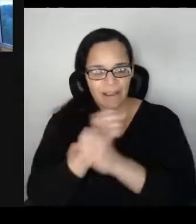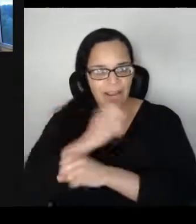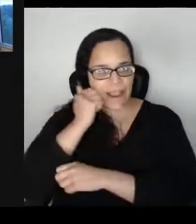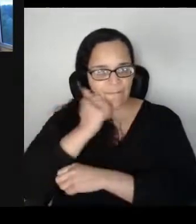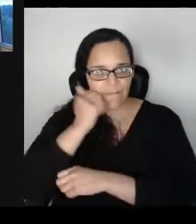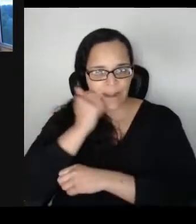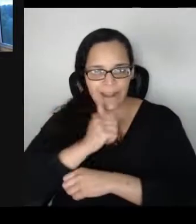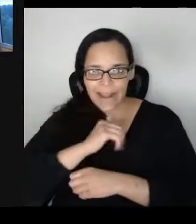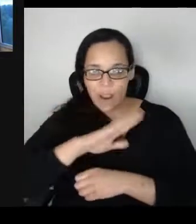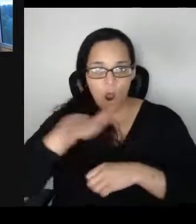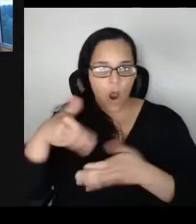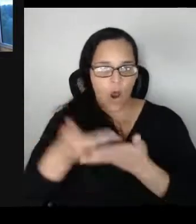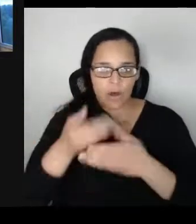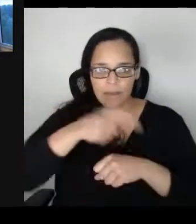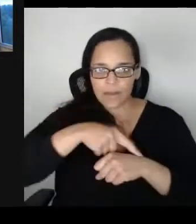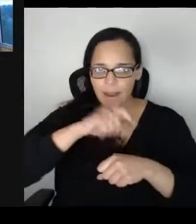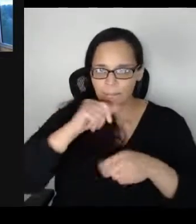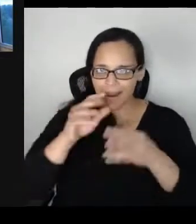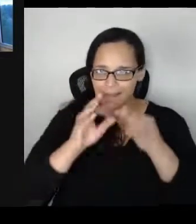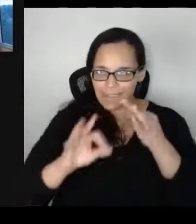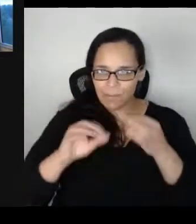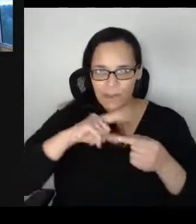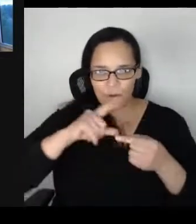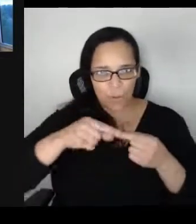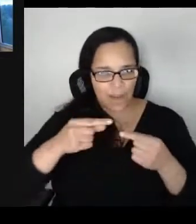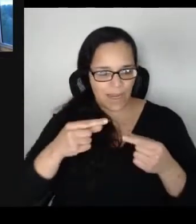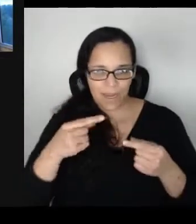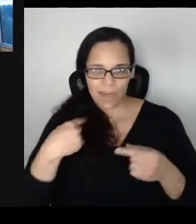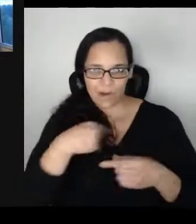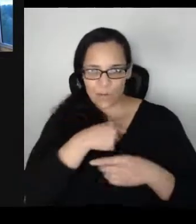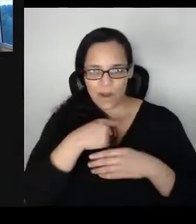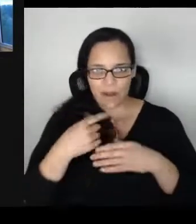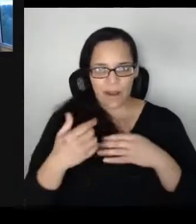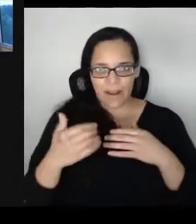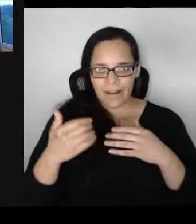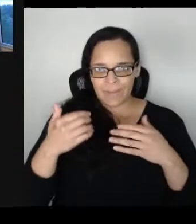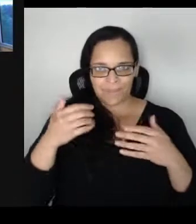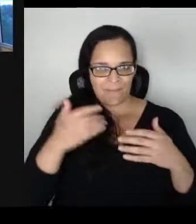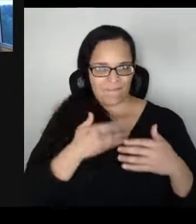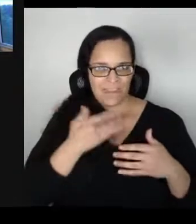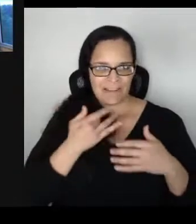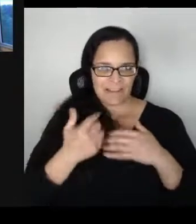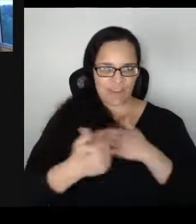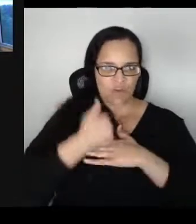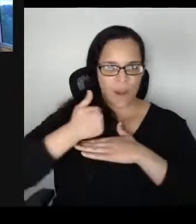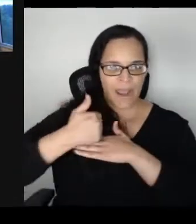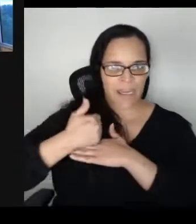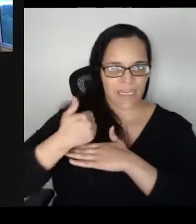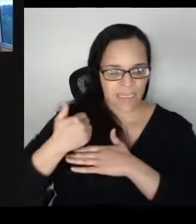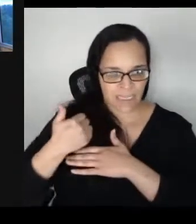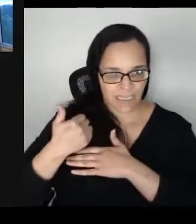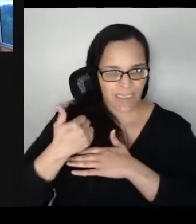not just when we are under this visible threat. Because one of the pieces that is most relevant